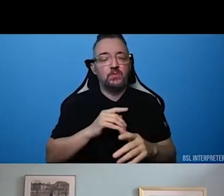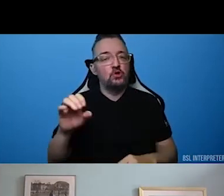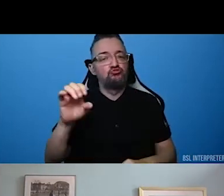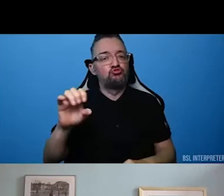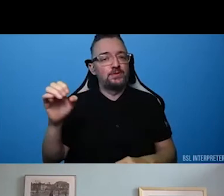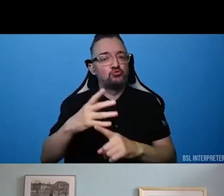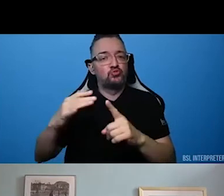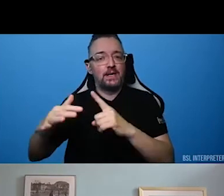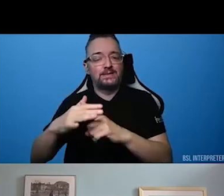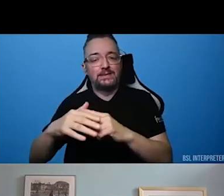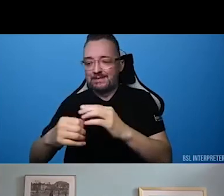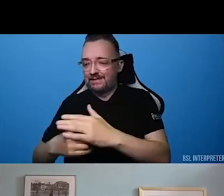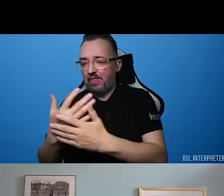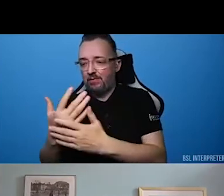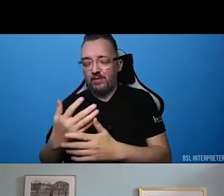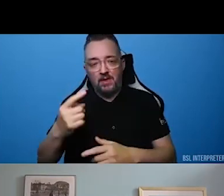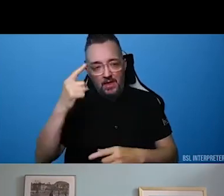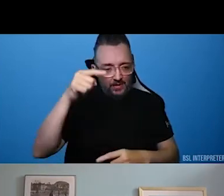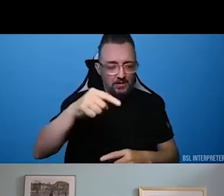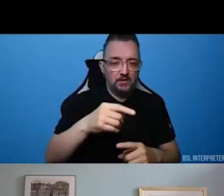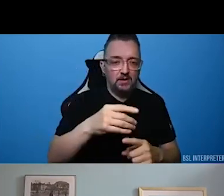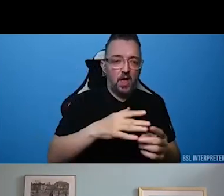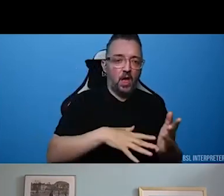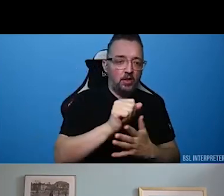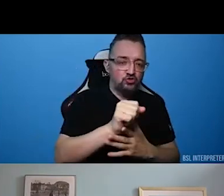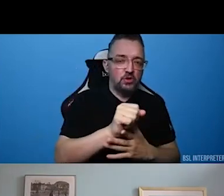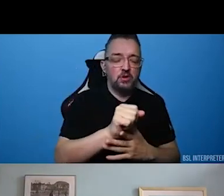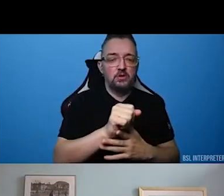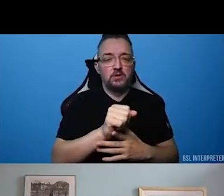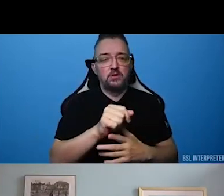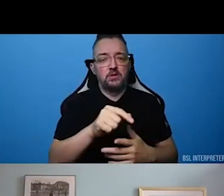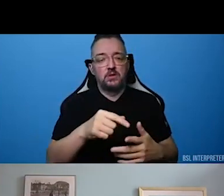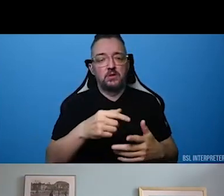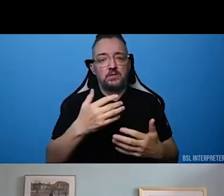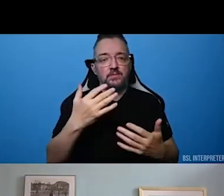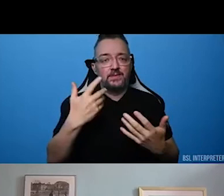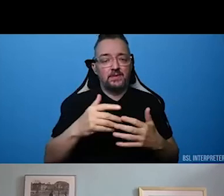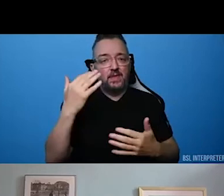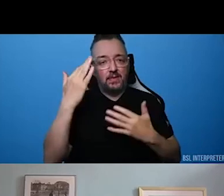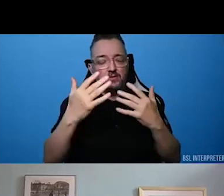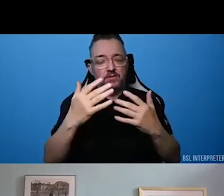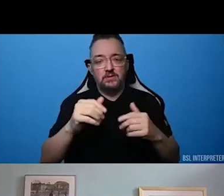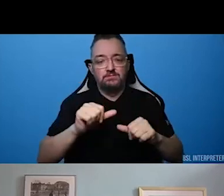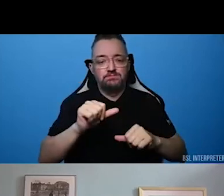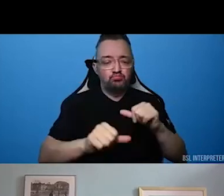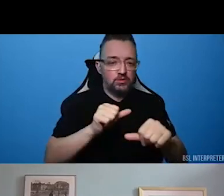broad development we think about civilization and culture and thinking about processes about kind of exploitation